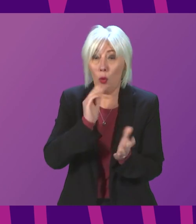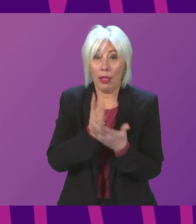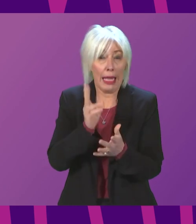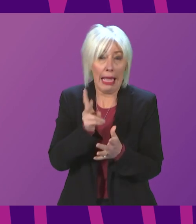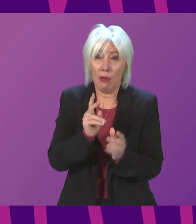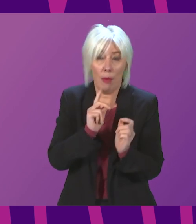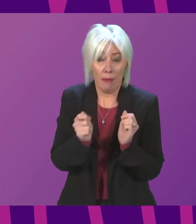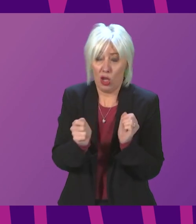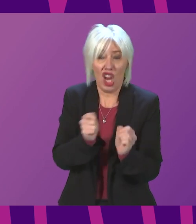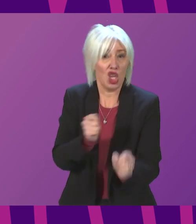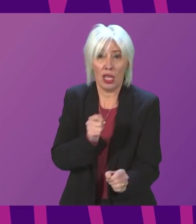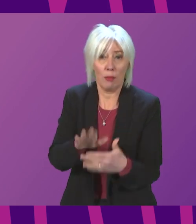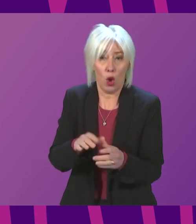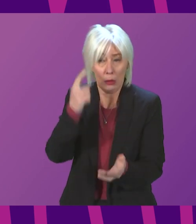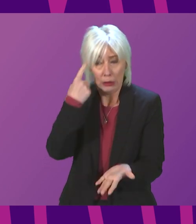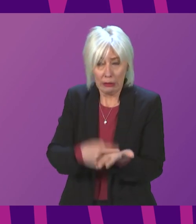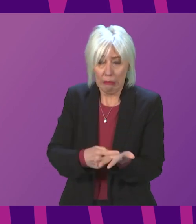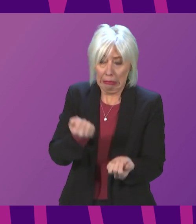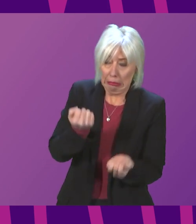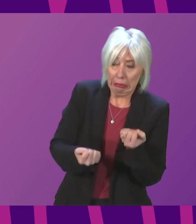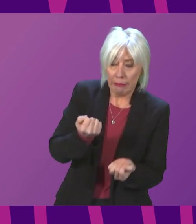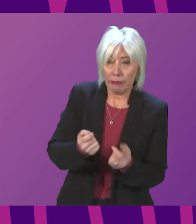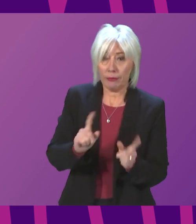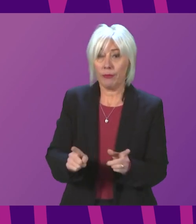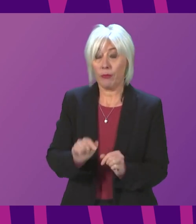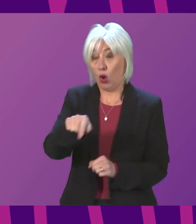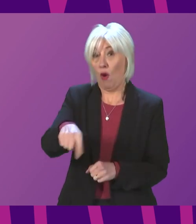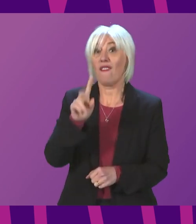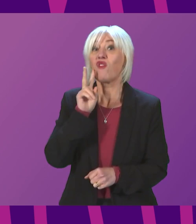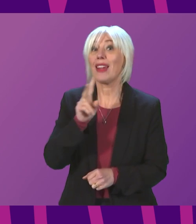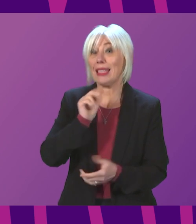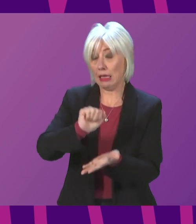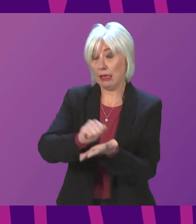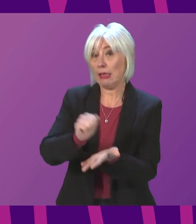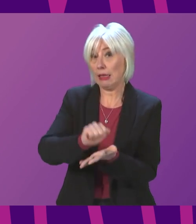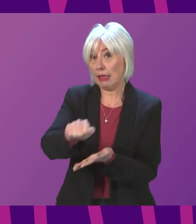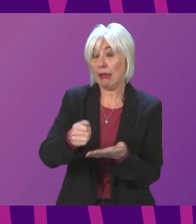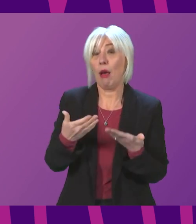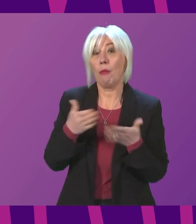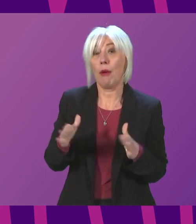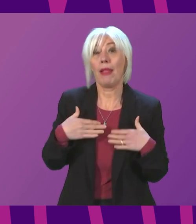On the data that will be published on Friday, Public Health Scotland has been doing that